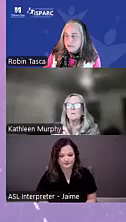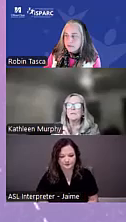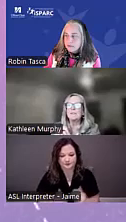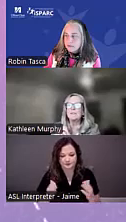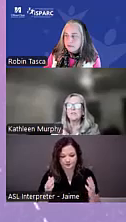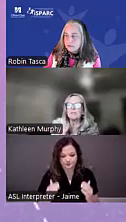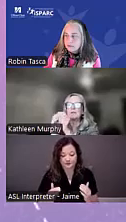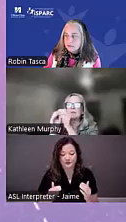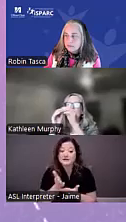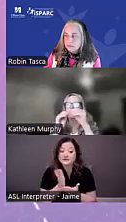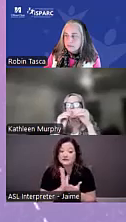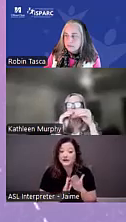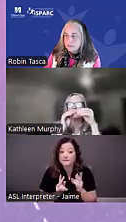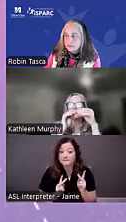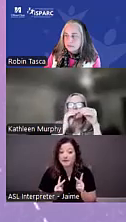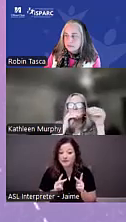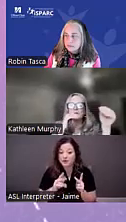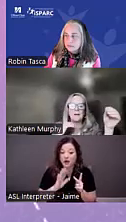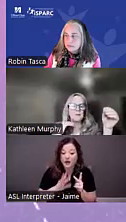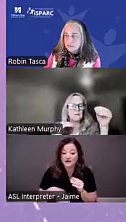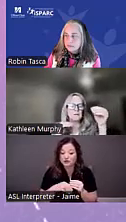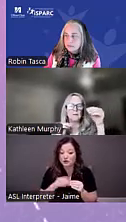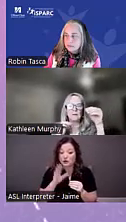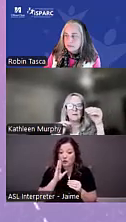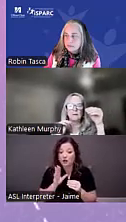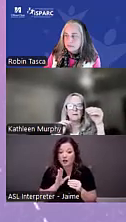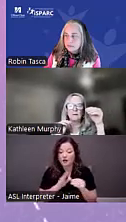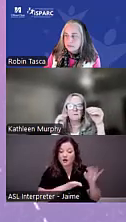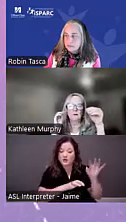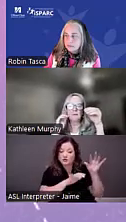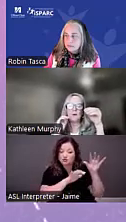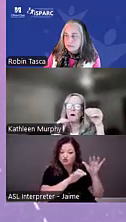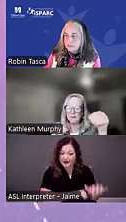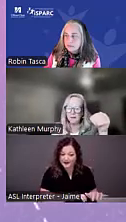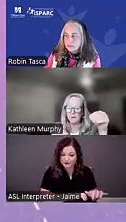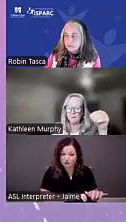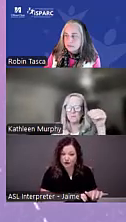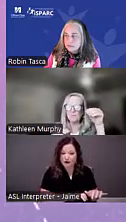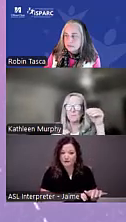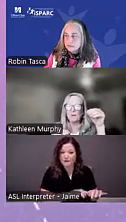in addition to just transcribing the audio,